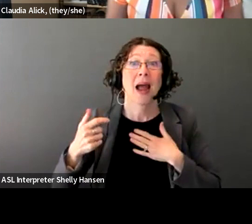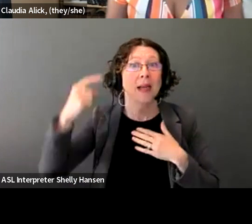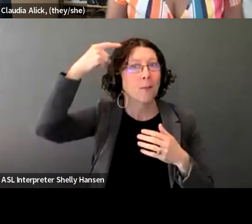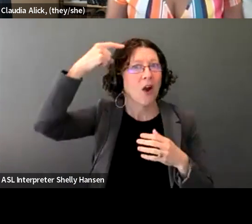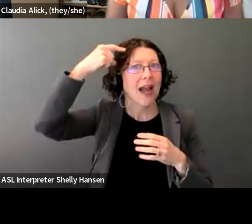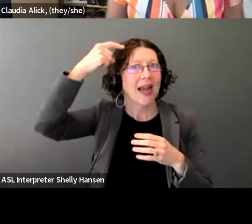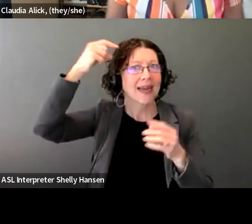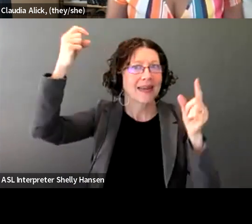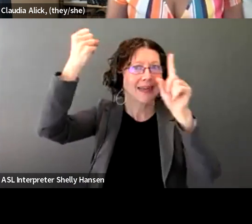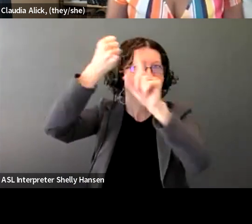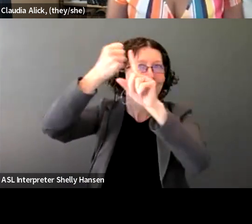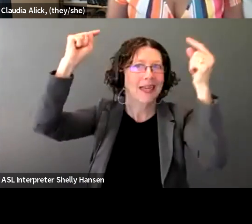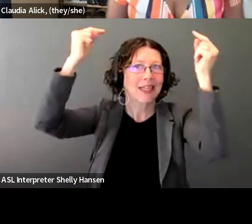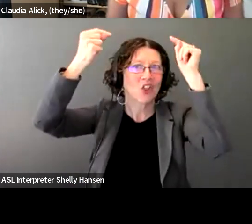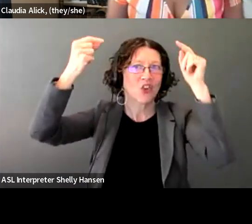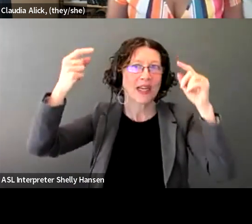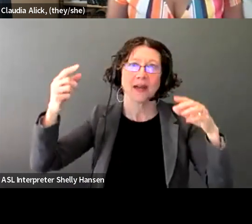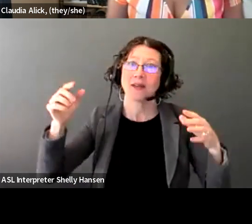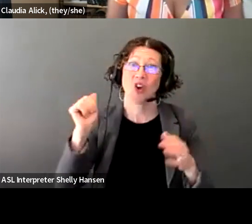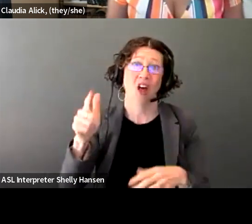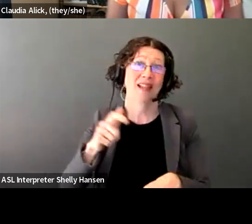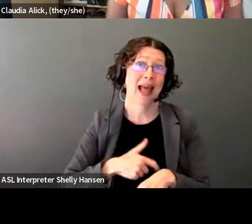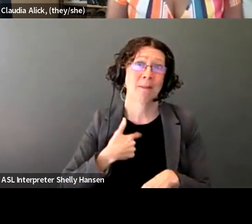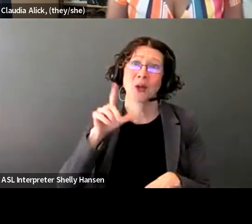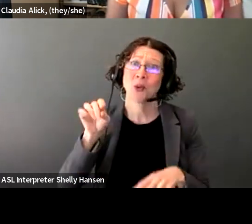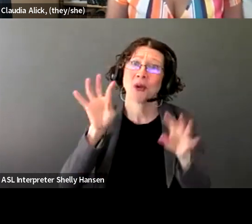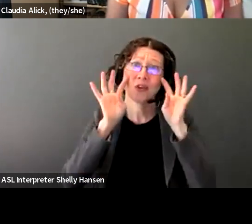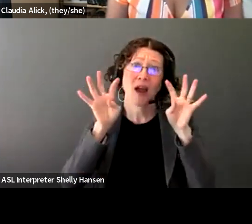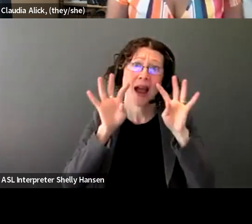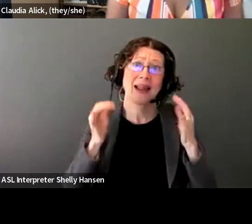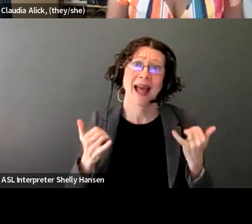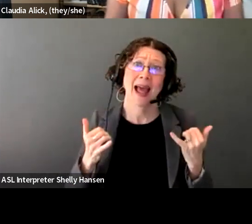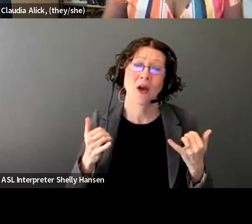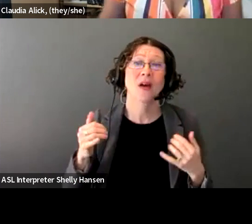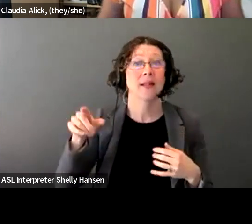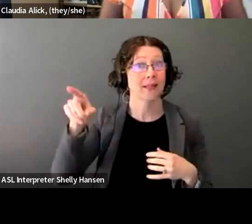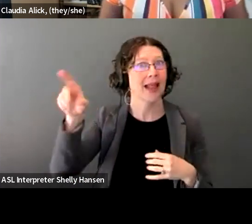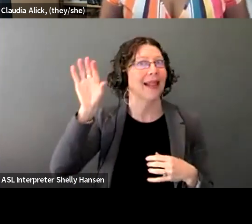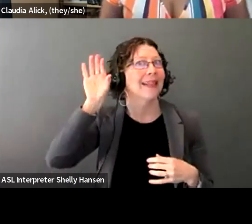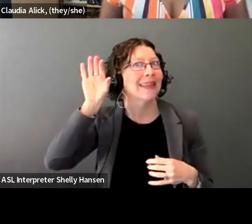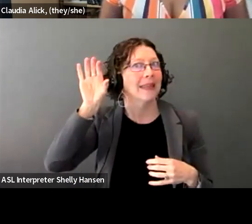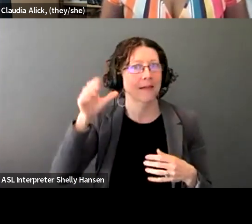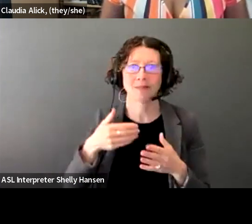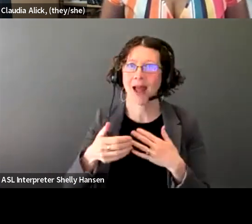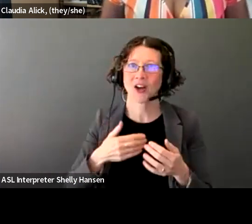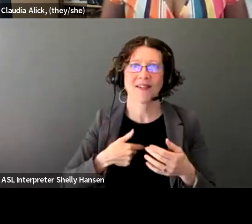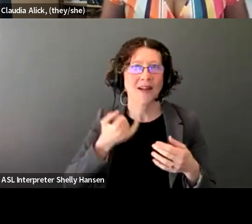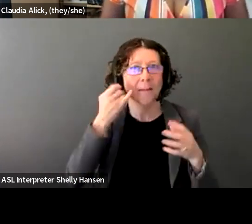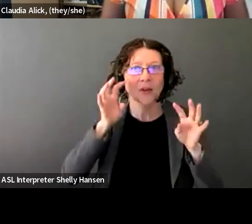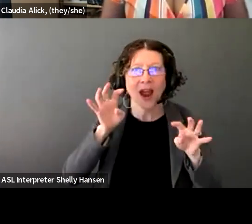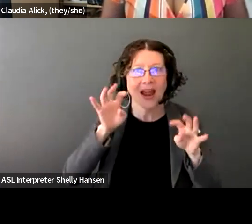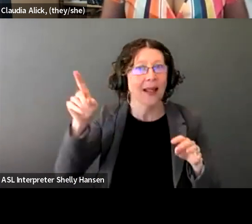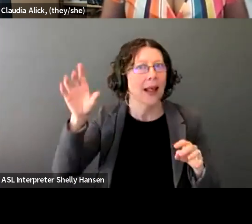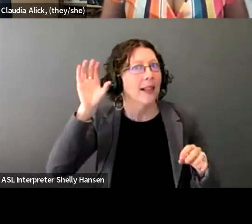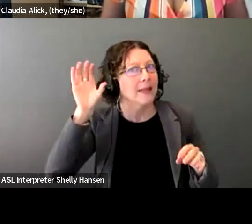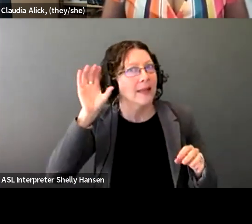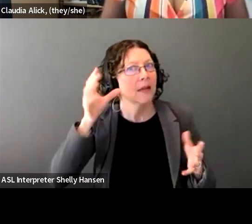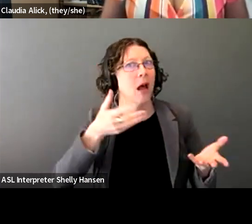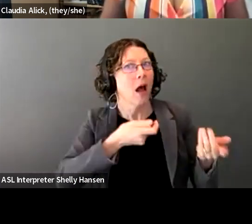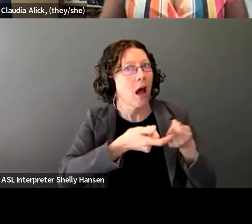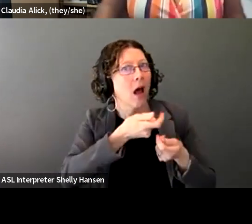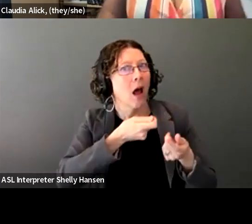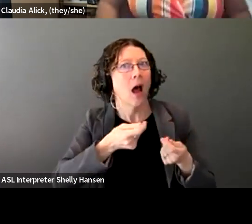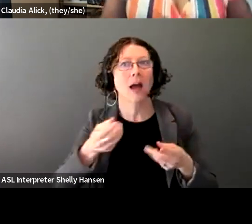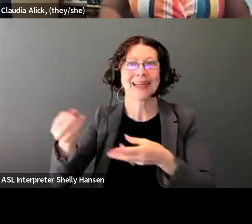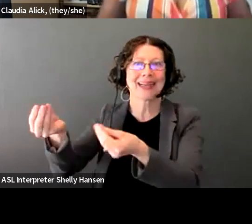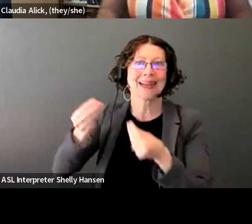And listening through the tears and getting me what I need is the most amazing support.